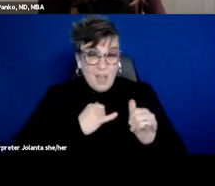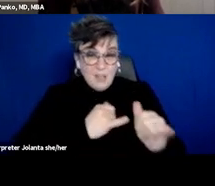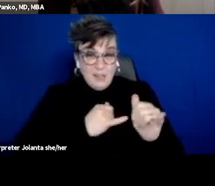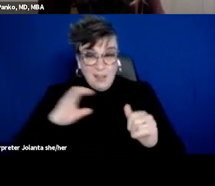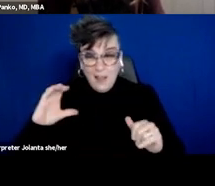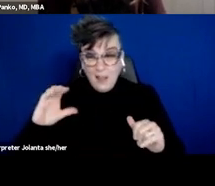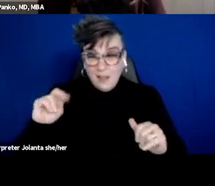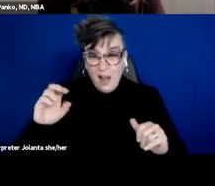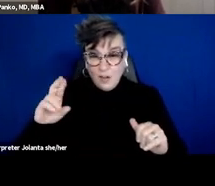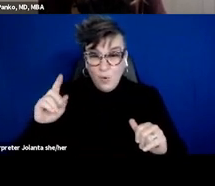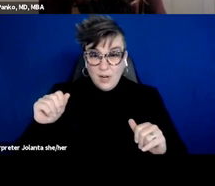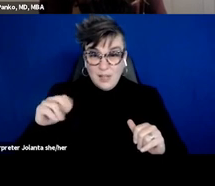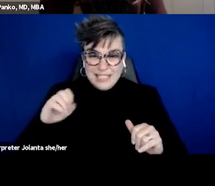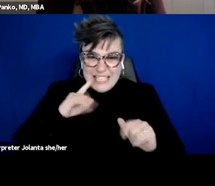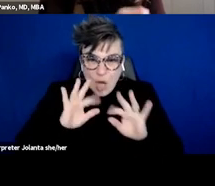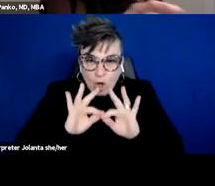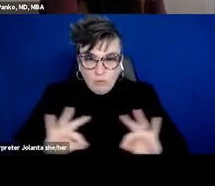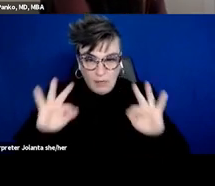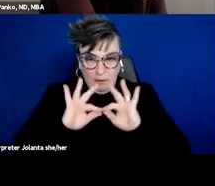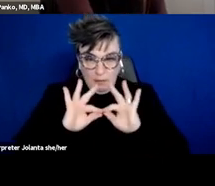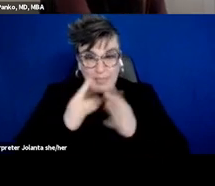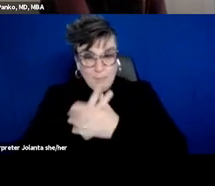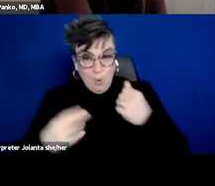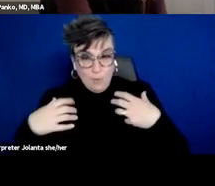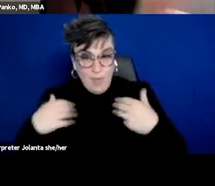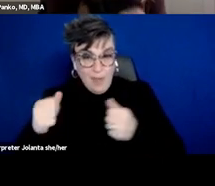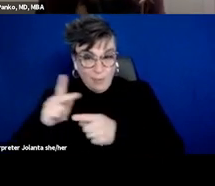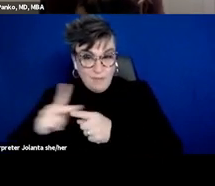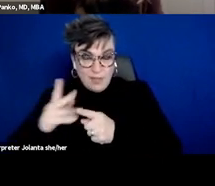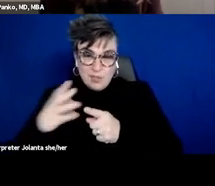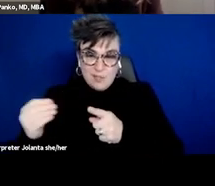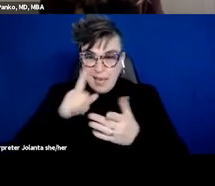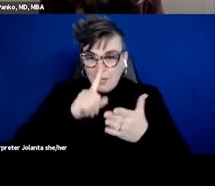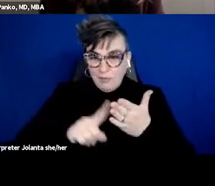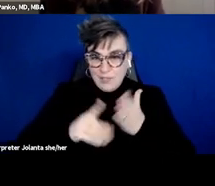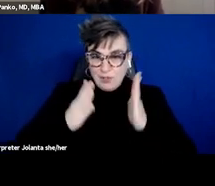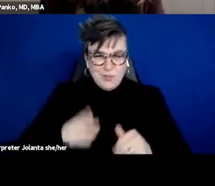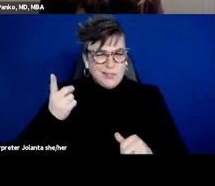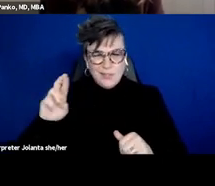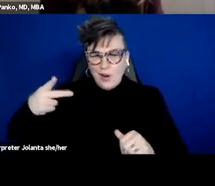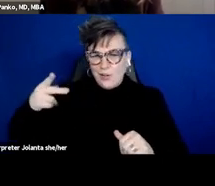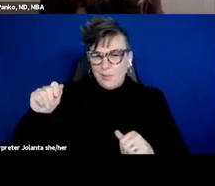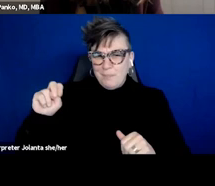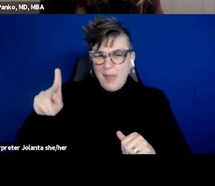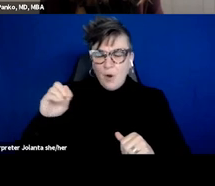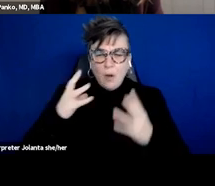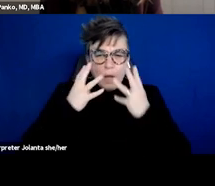health professions and research as Dr. Panko has beautifully laid out why this is so. I